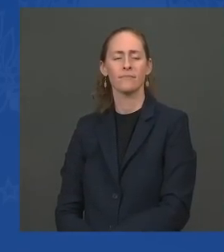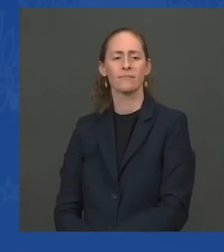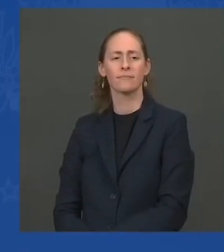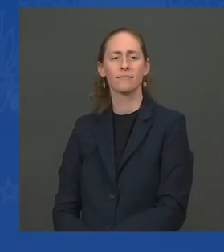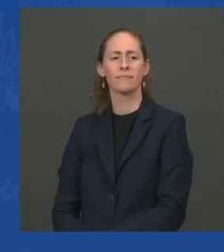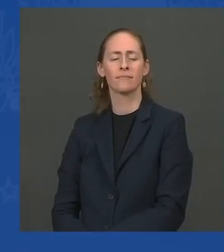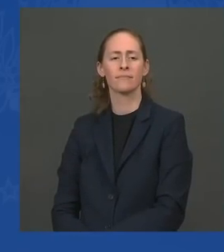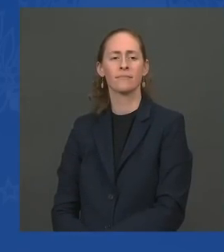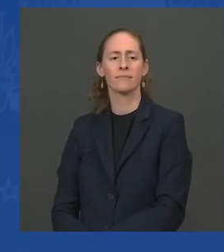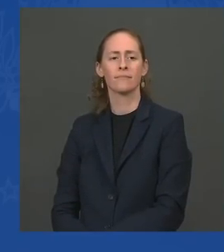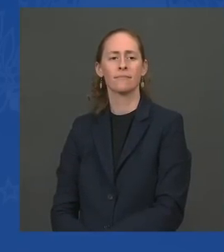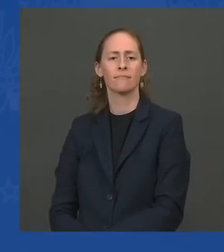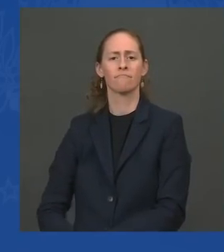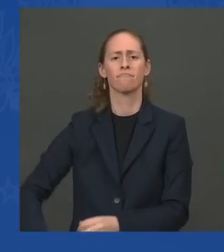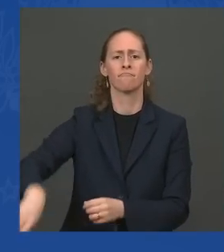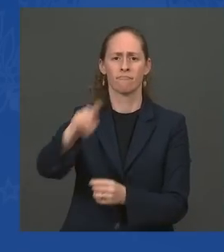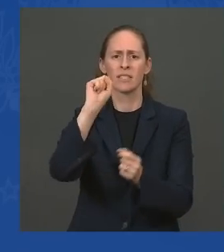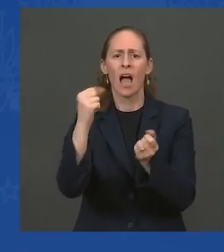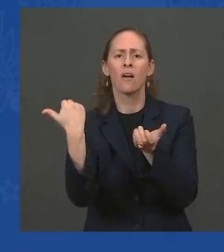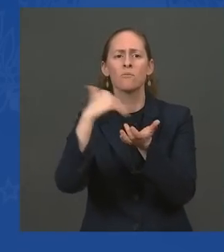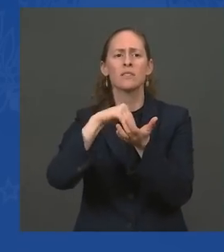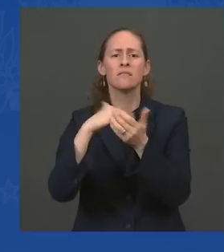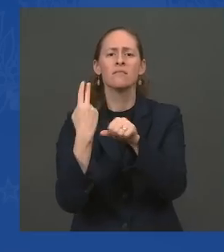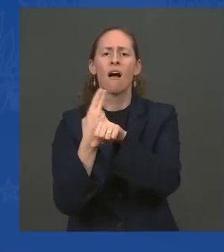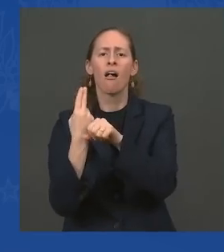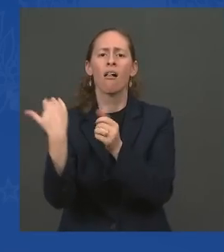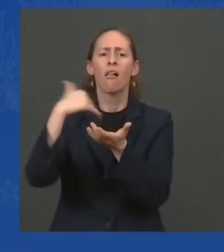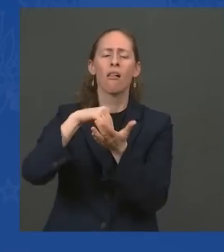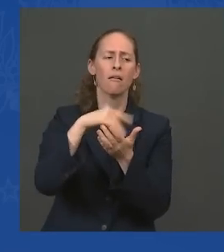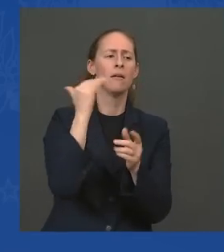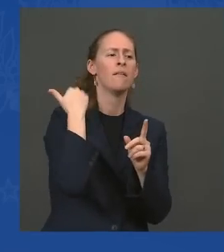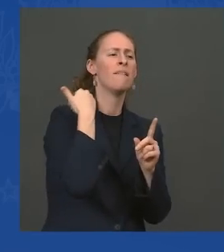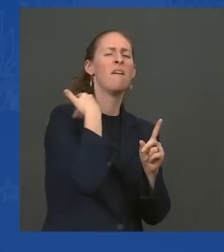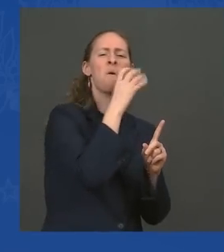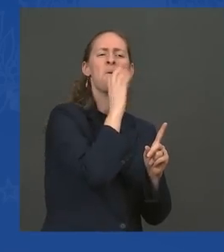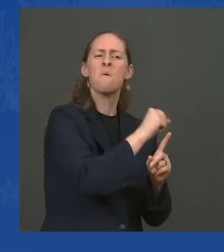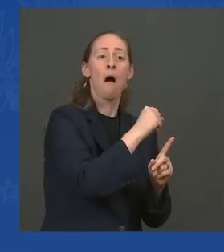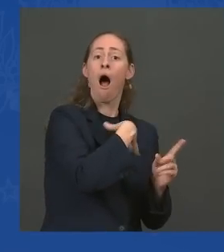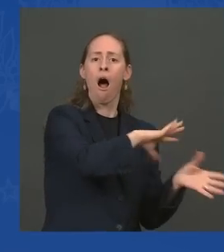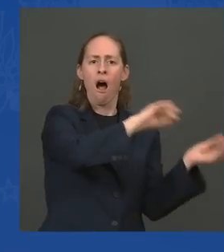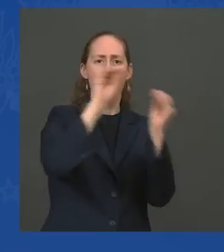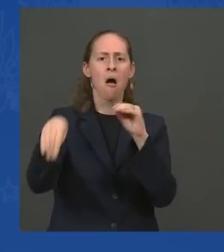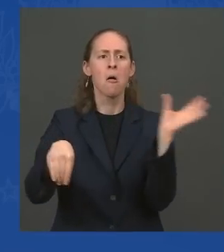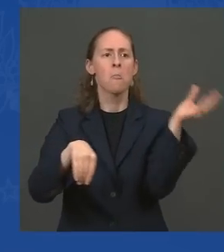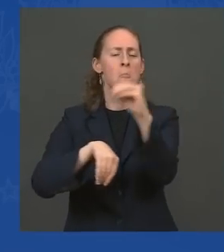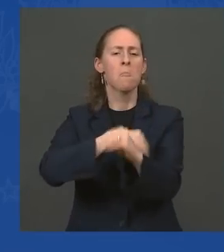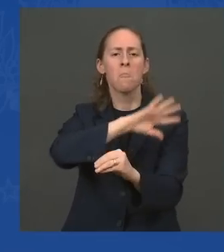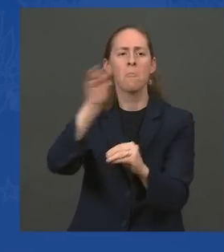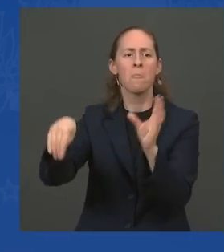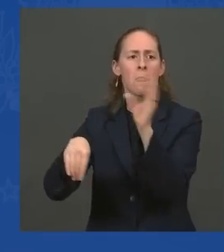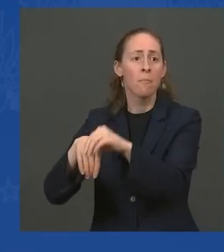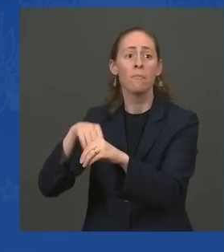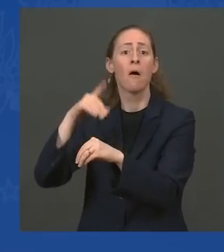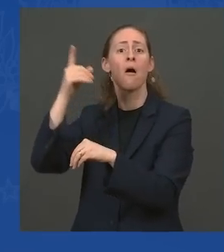from the old facility, recycled storm water that will be used in the cooler towers and the fire suppression system,